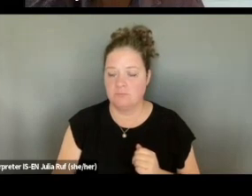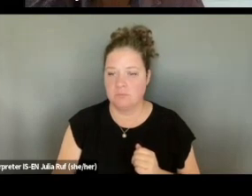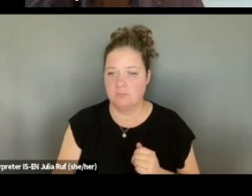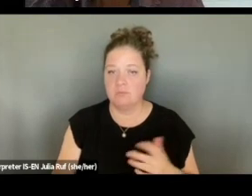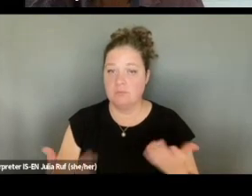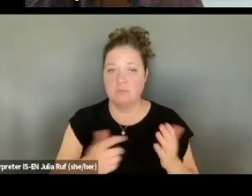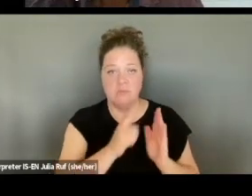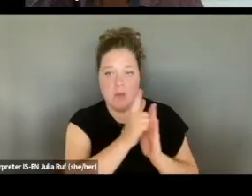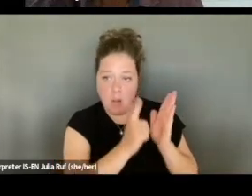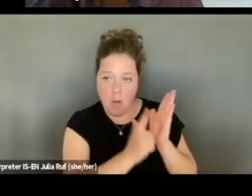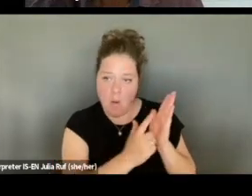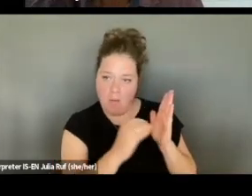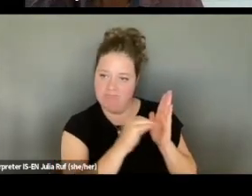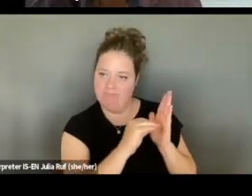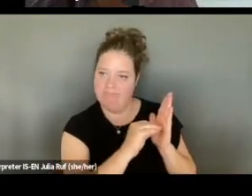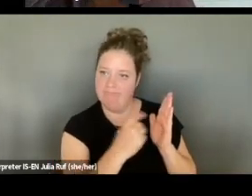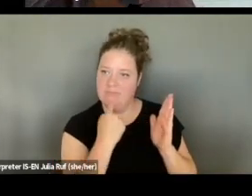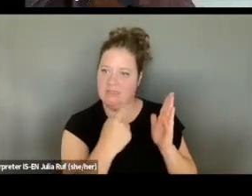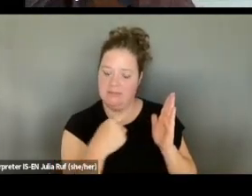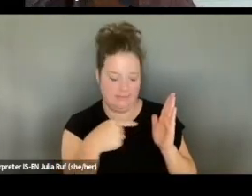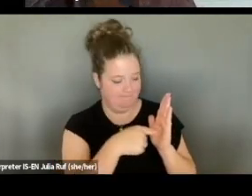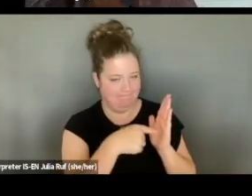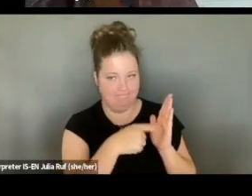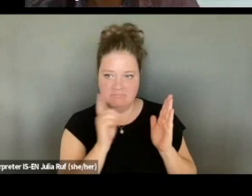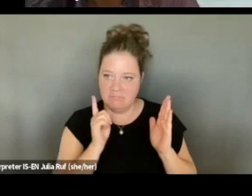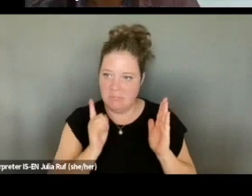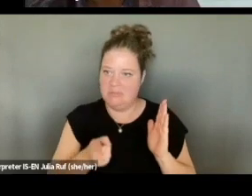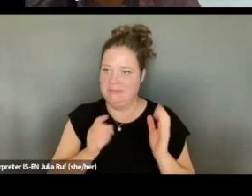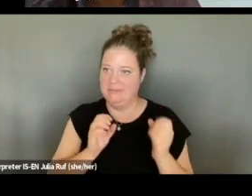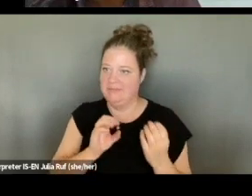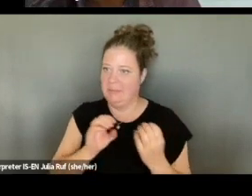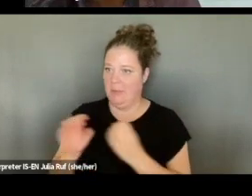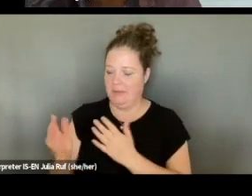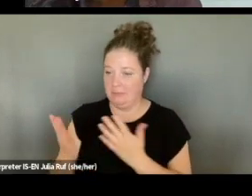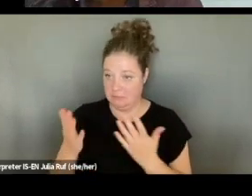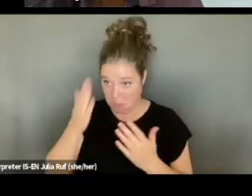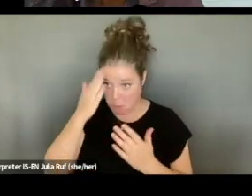that the legislation provides. And I think